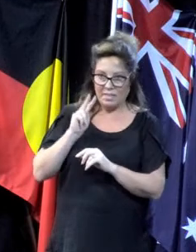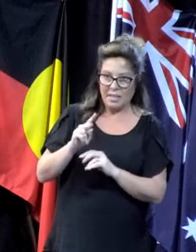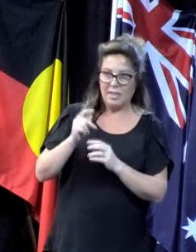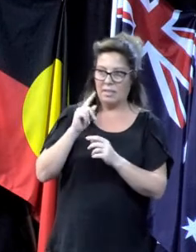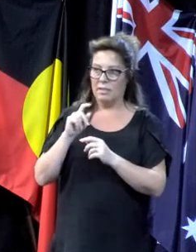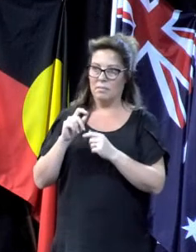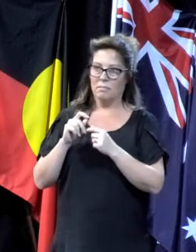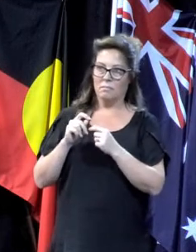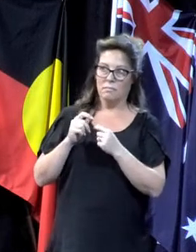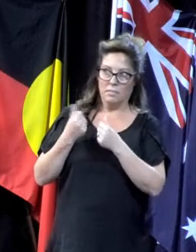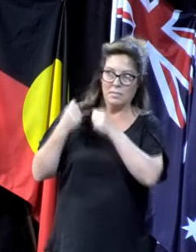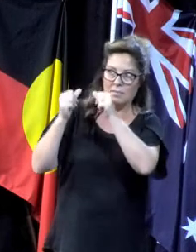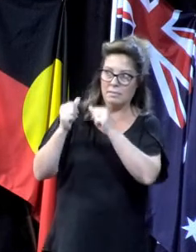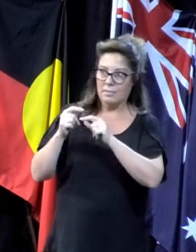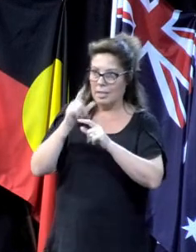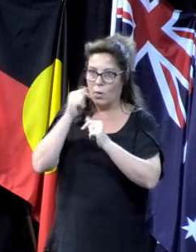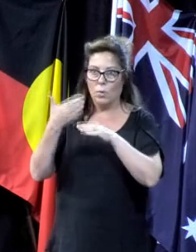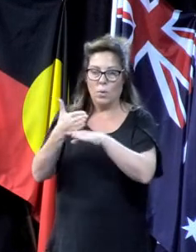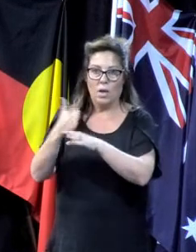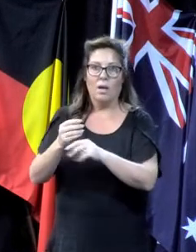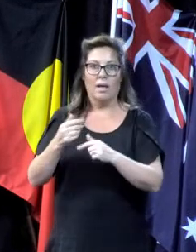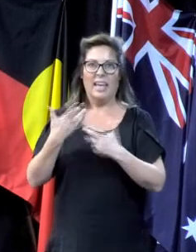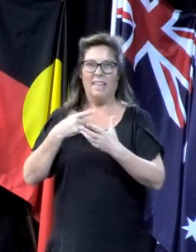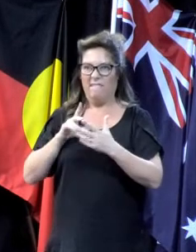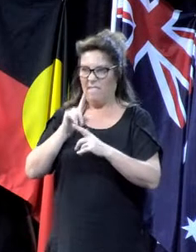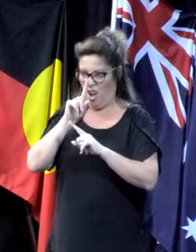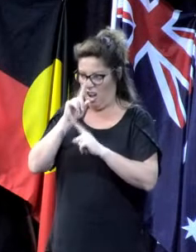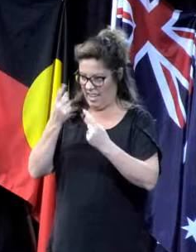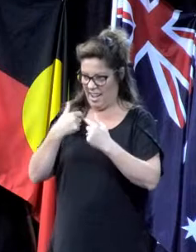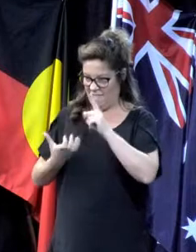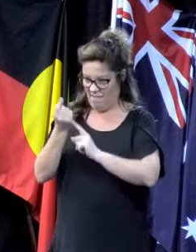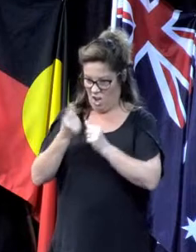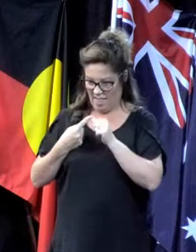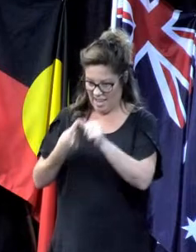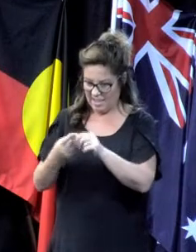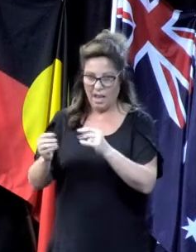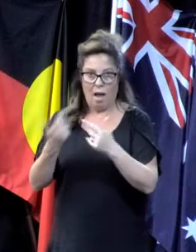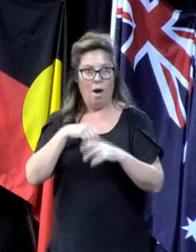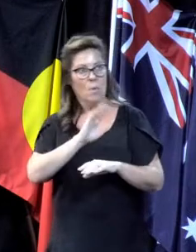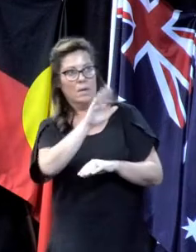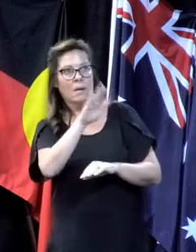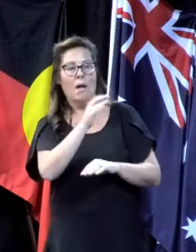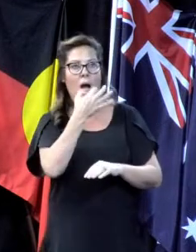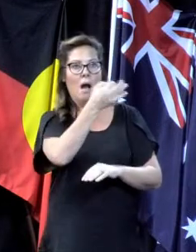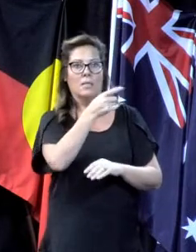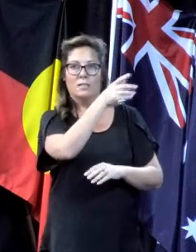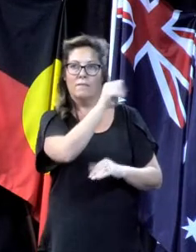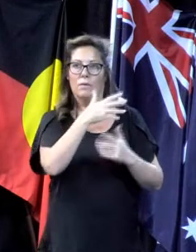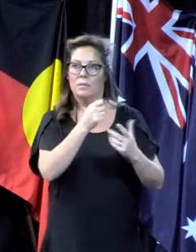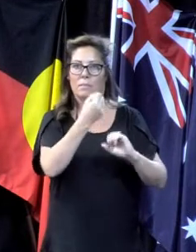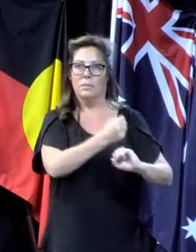I would get some mentoring, perhaps, access some professional support if it’s around a particular... if it’s with a student disability